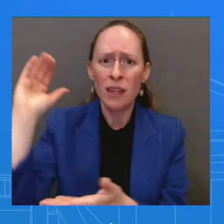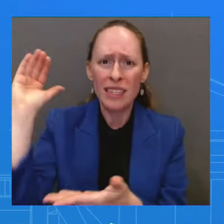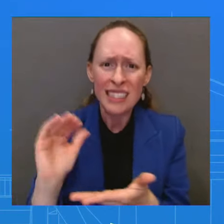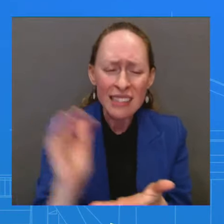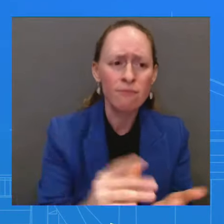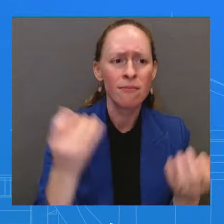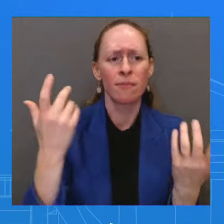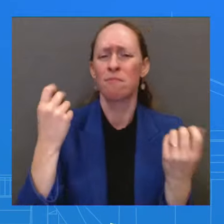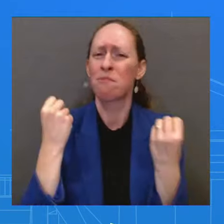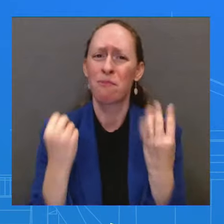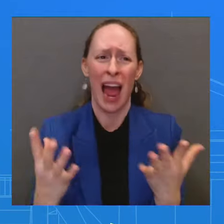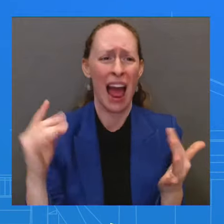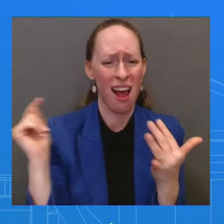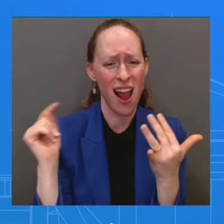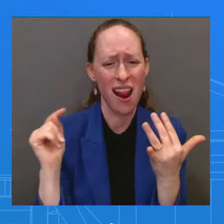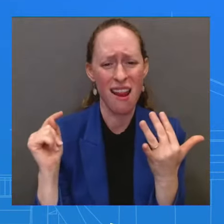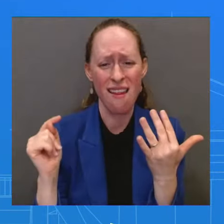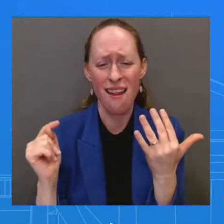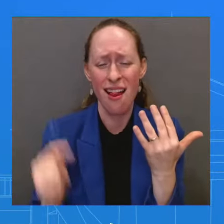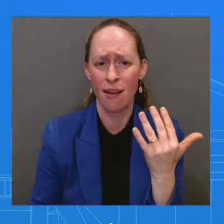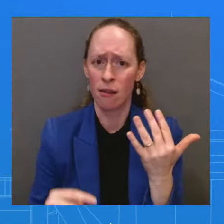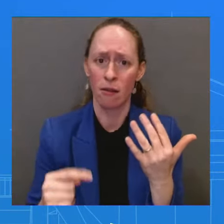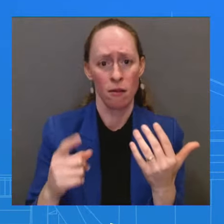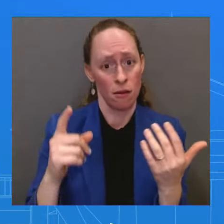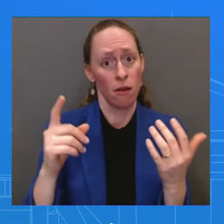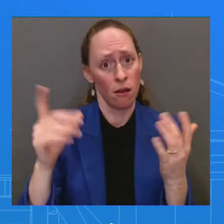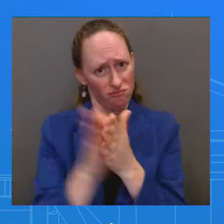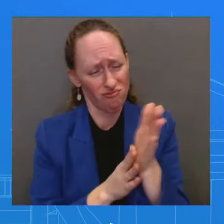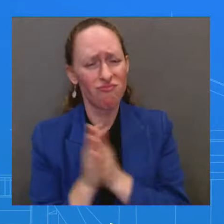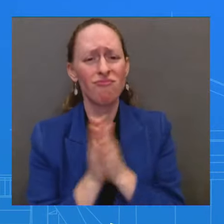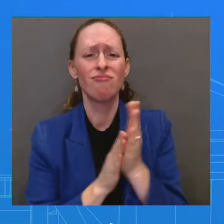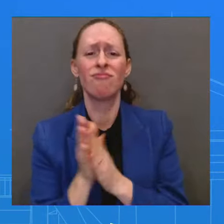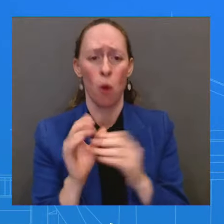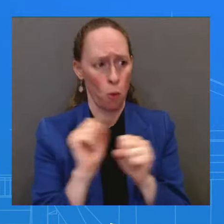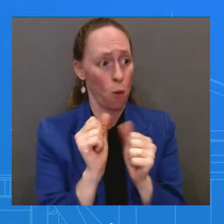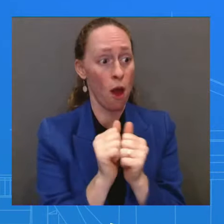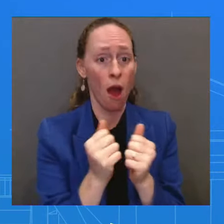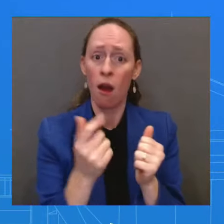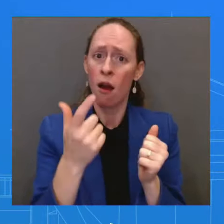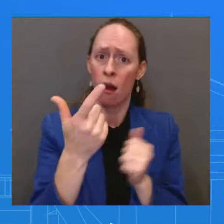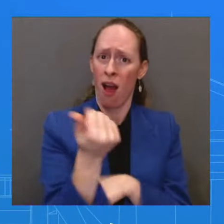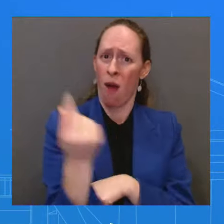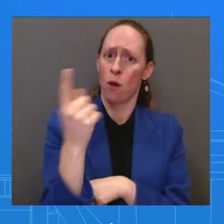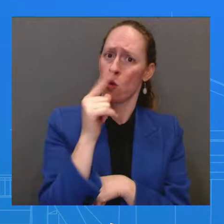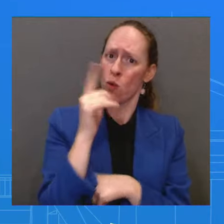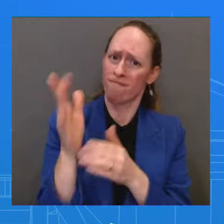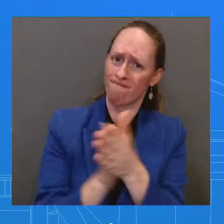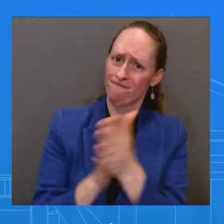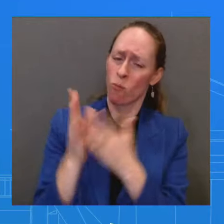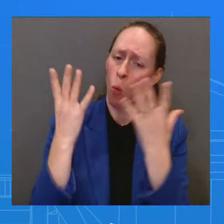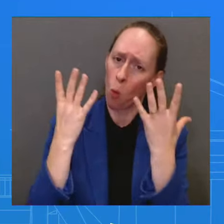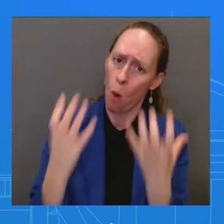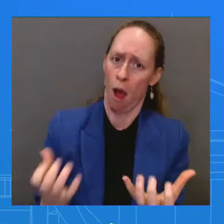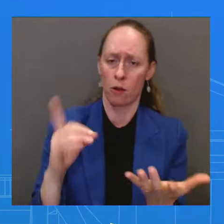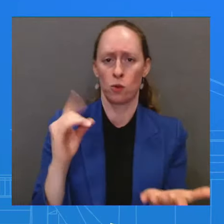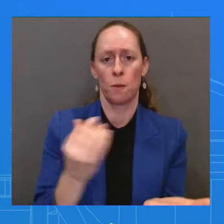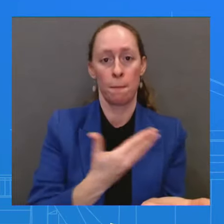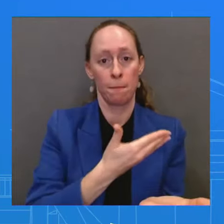to continuing to deliver for the American people. Speaking of delivering for the American people, we have a pretty vivid split screen today